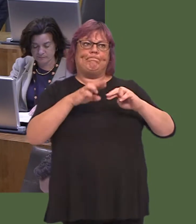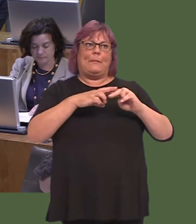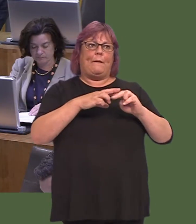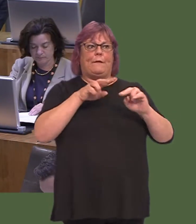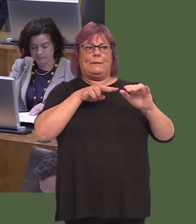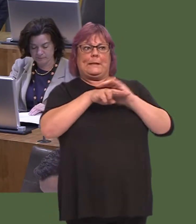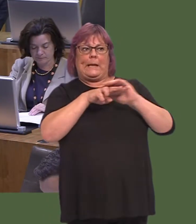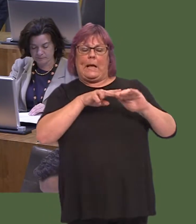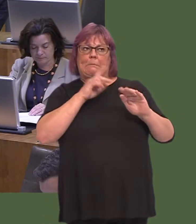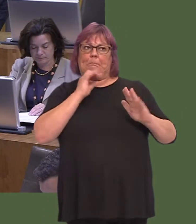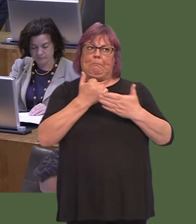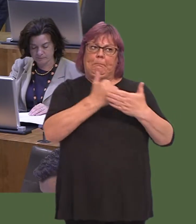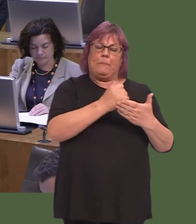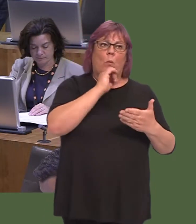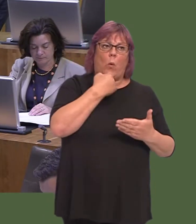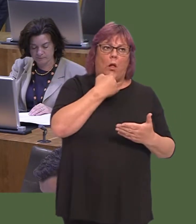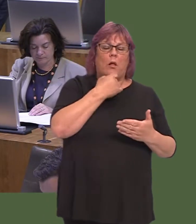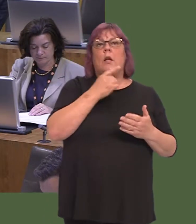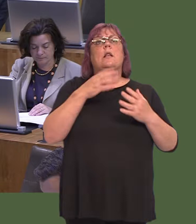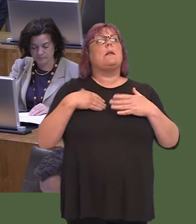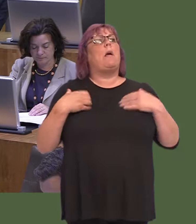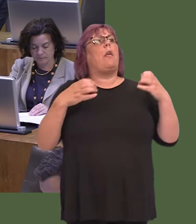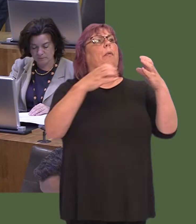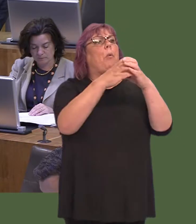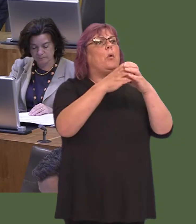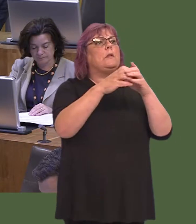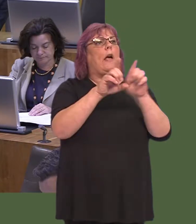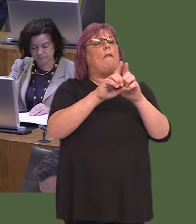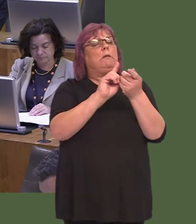of recent evidence, with some health boards implementing elements of a revised approach.